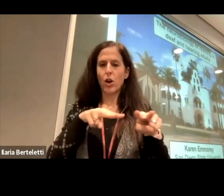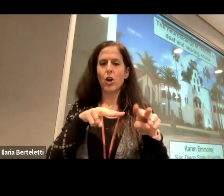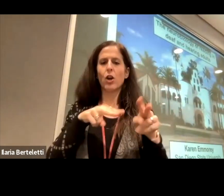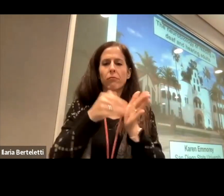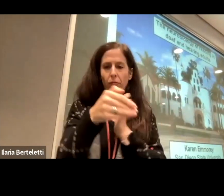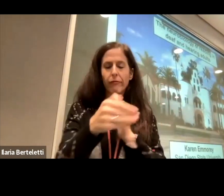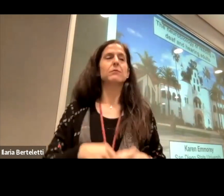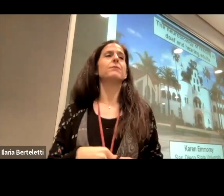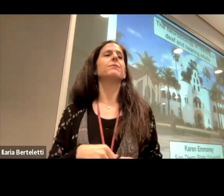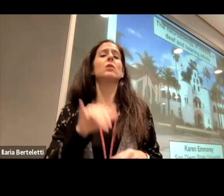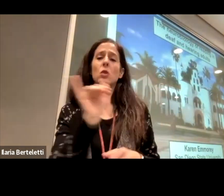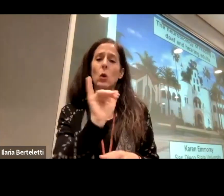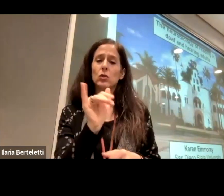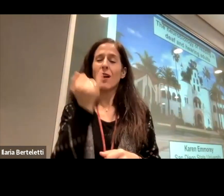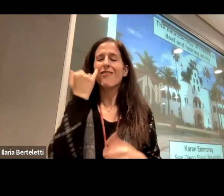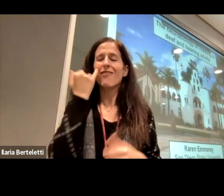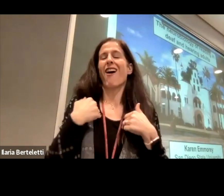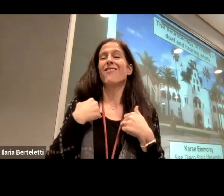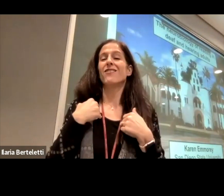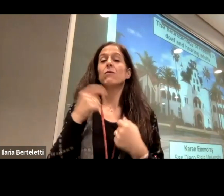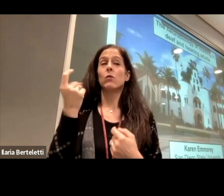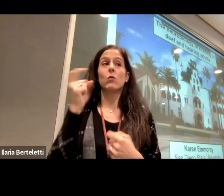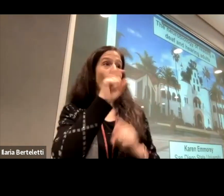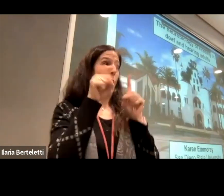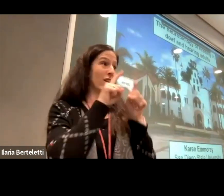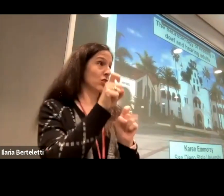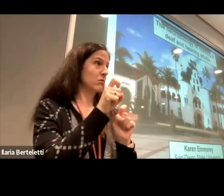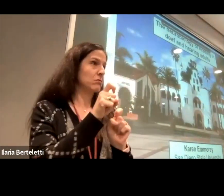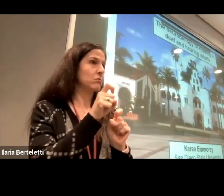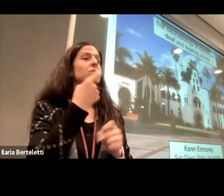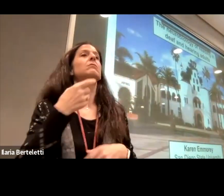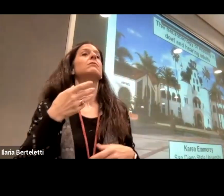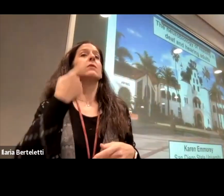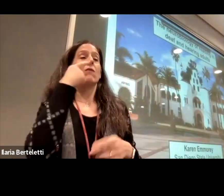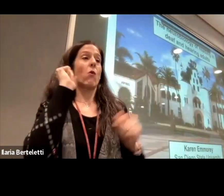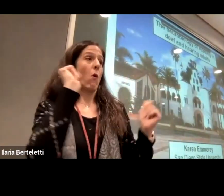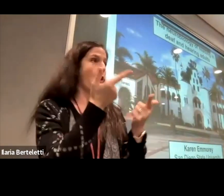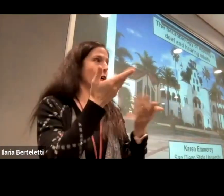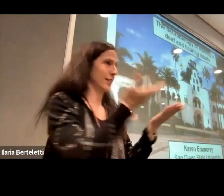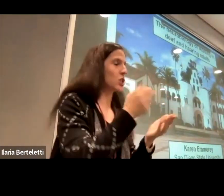I would like to ask that everyone in person and online